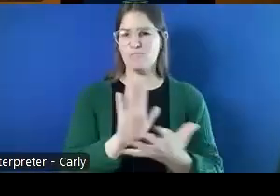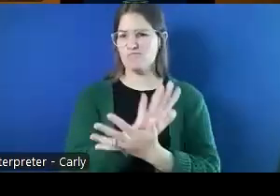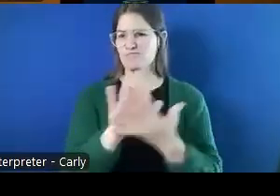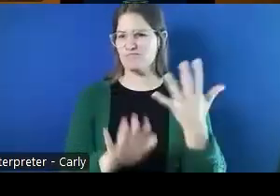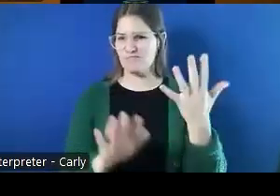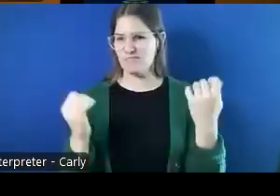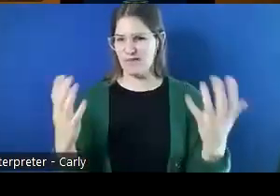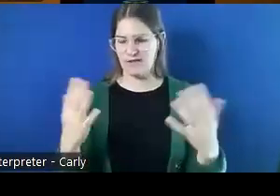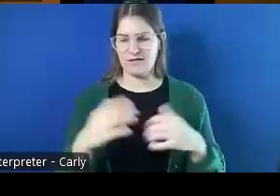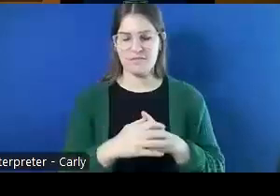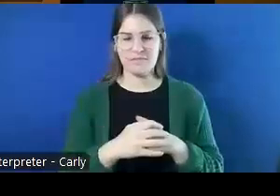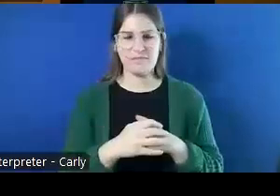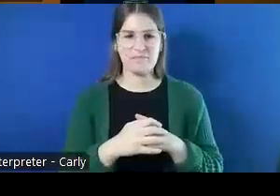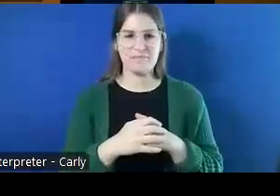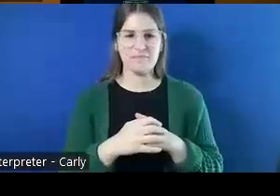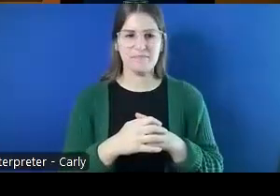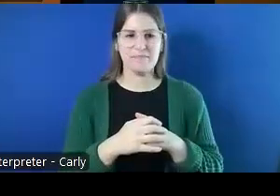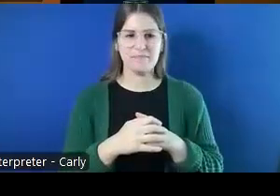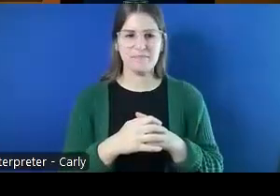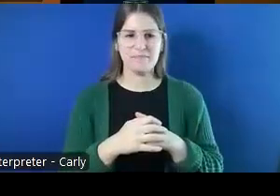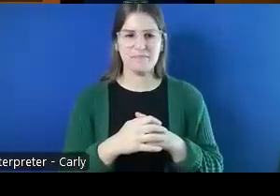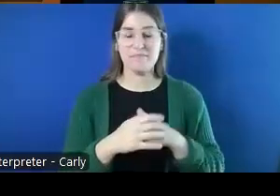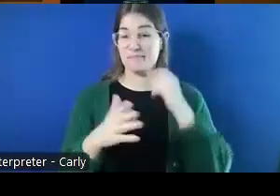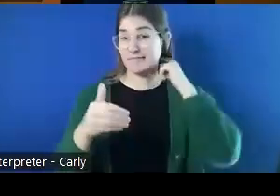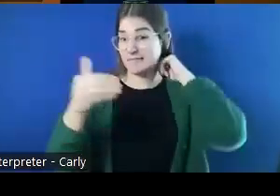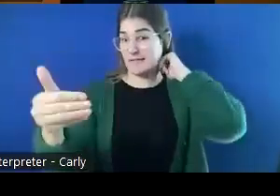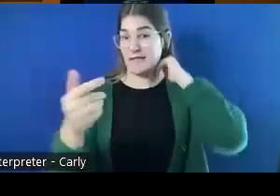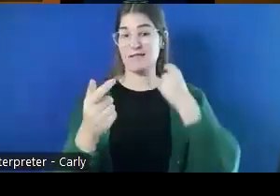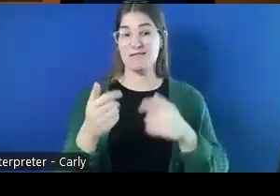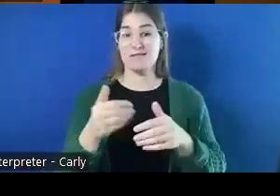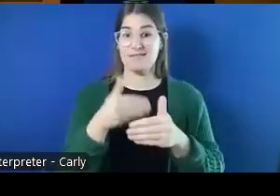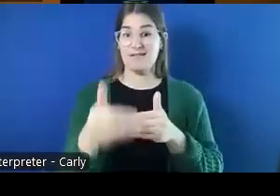I'll touch on a little bit more being how we sort of integrate and bring these together to feel like